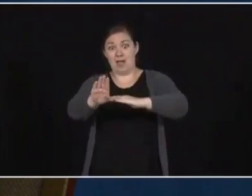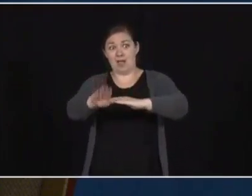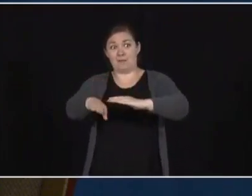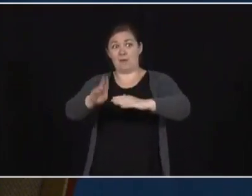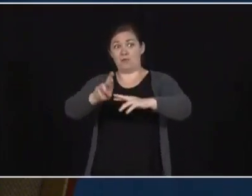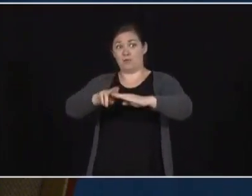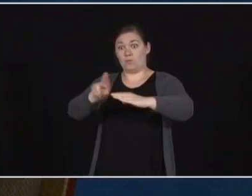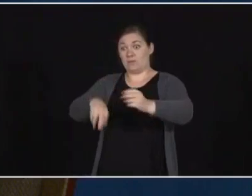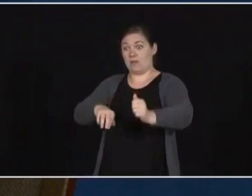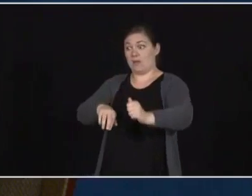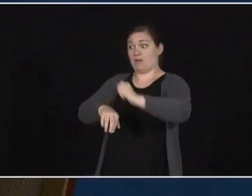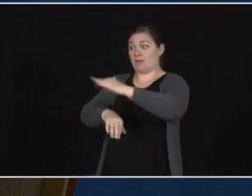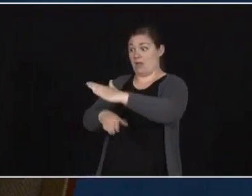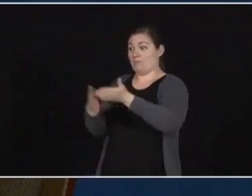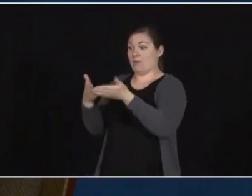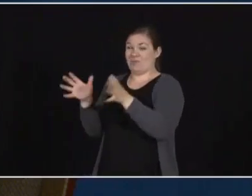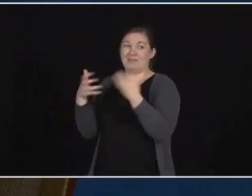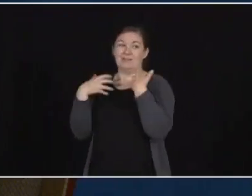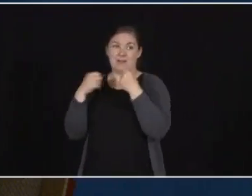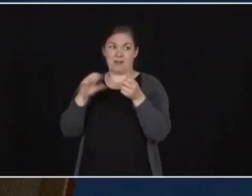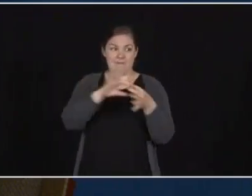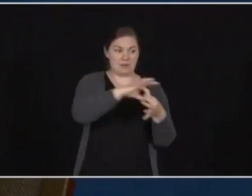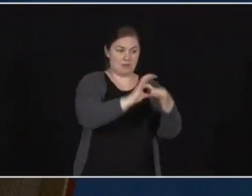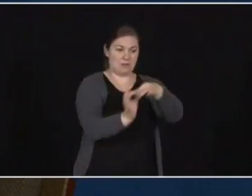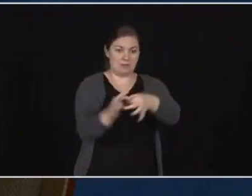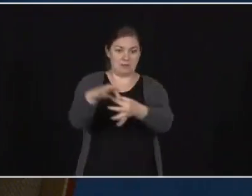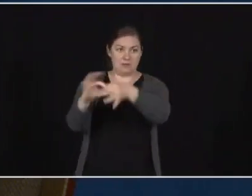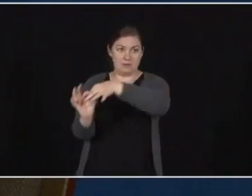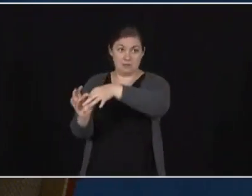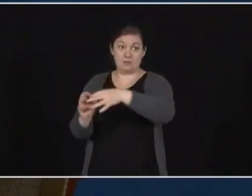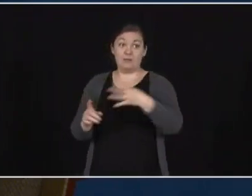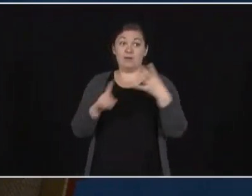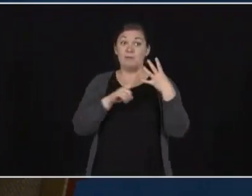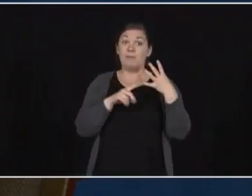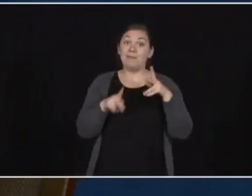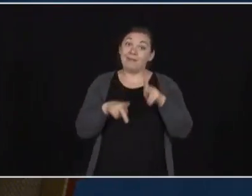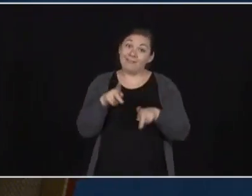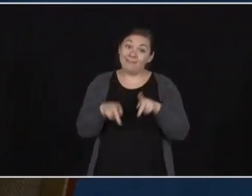is human resources. We have an amazing group of lab technicians